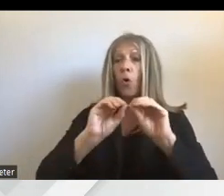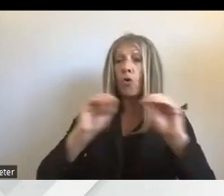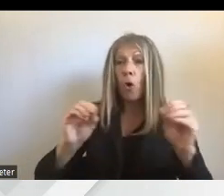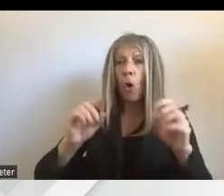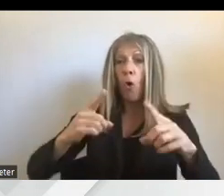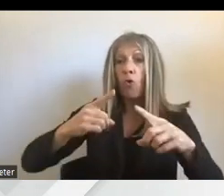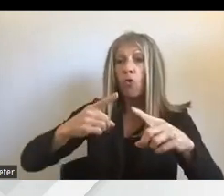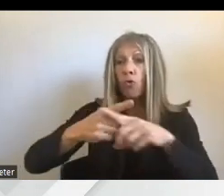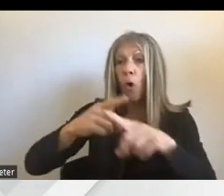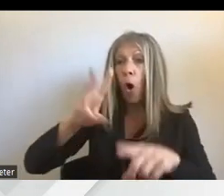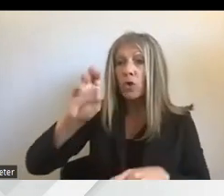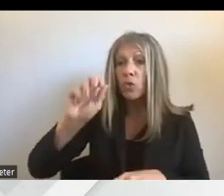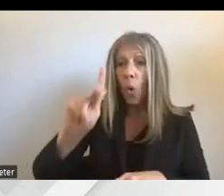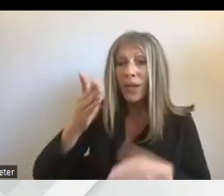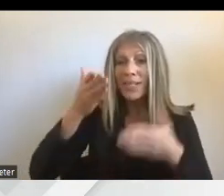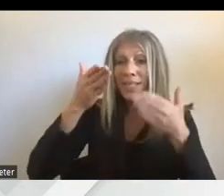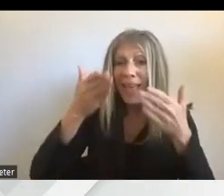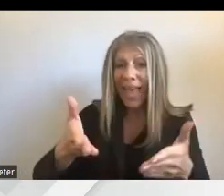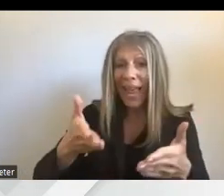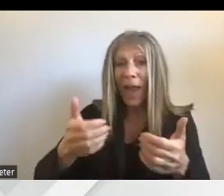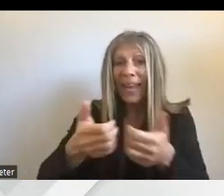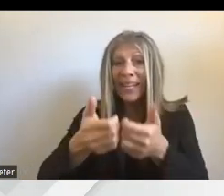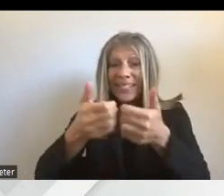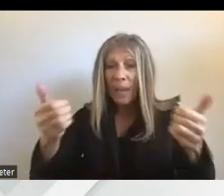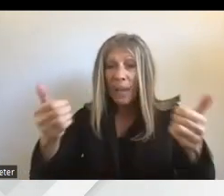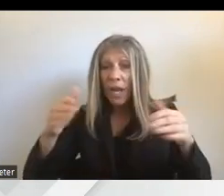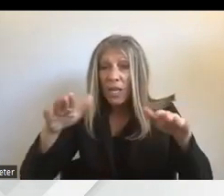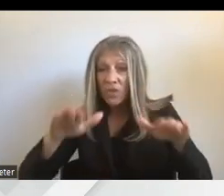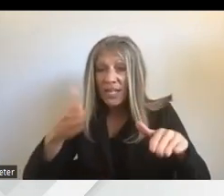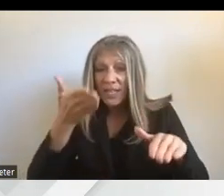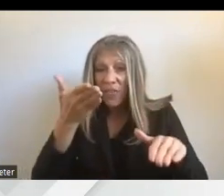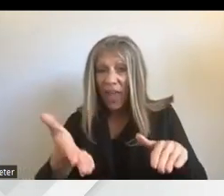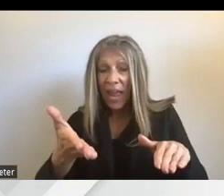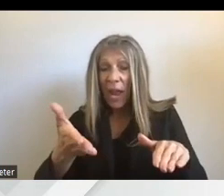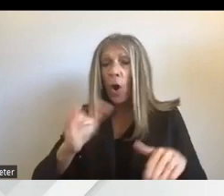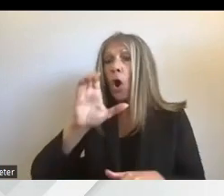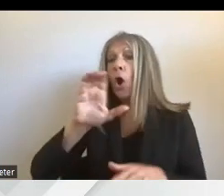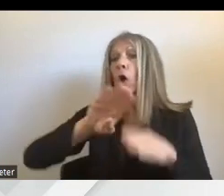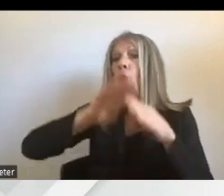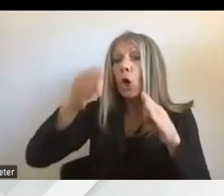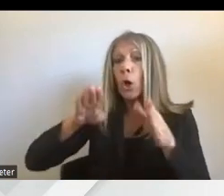crosswalk is present and the separation treatment exists, curb ramps are not required.